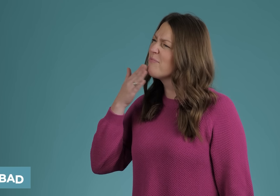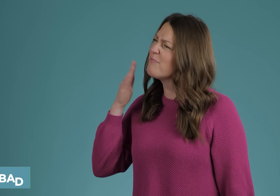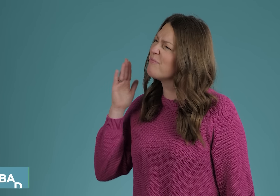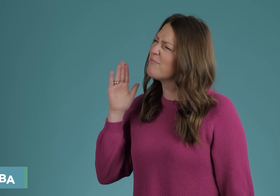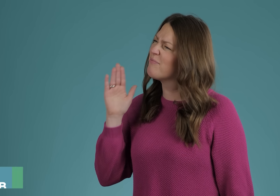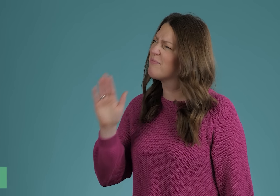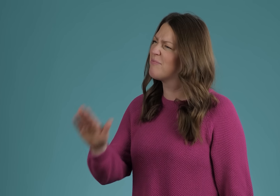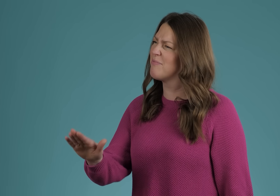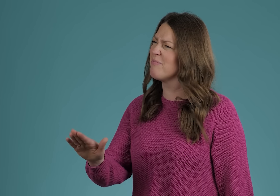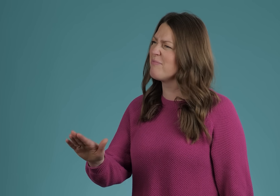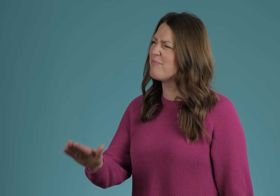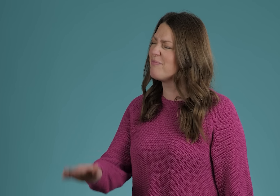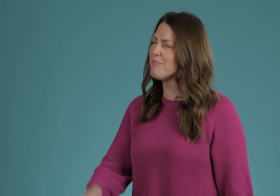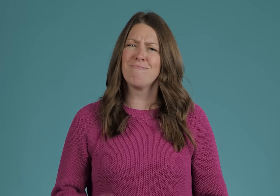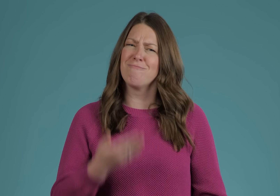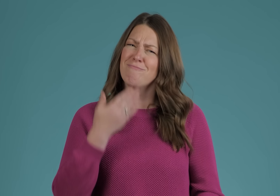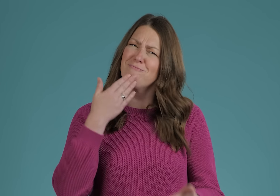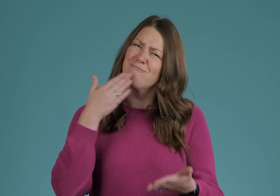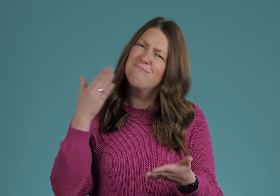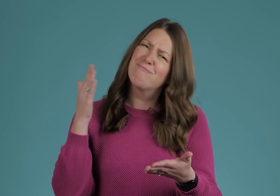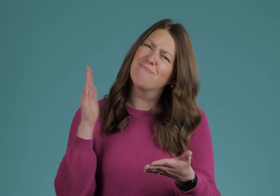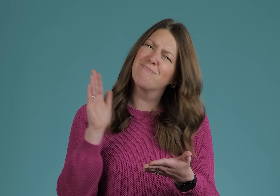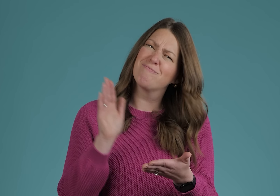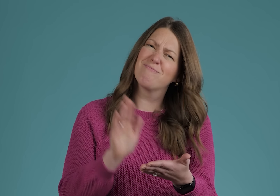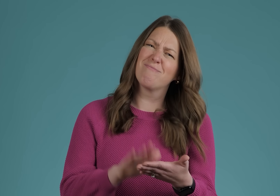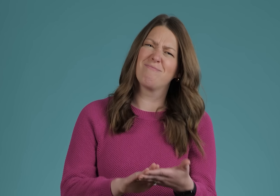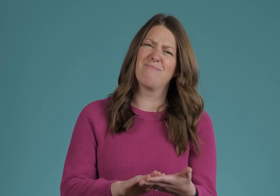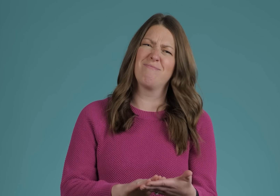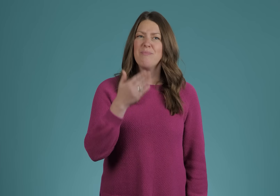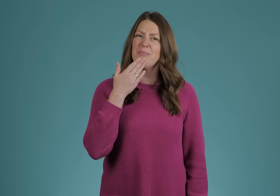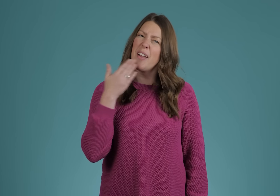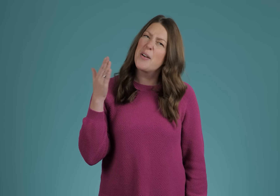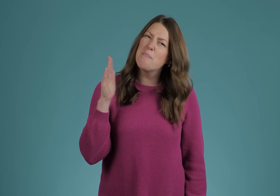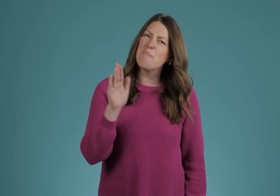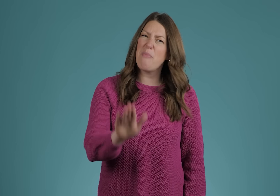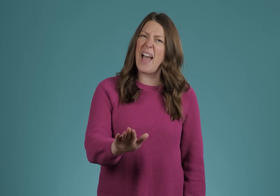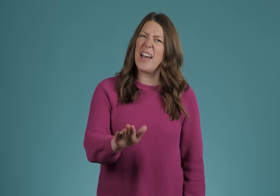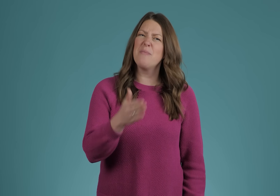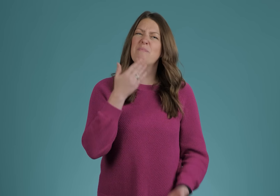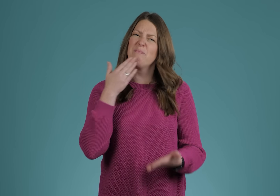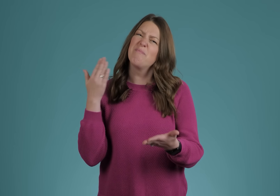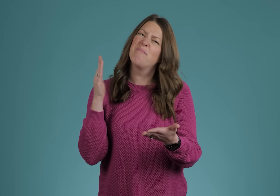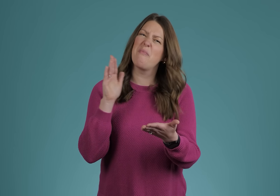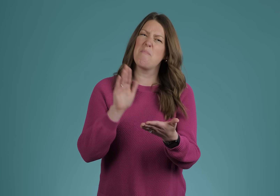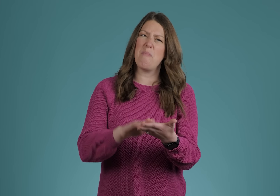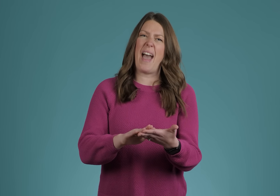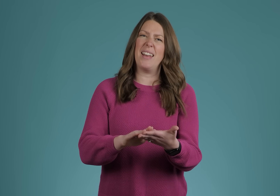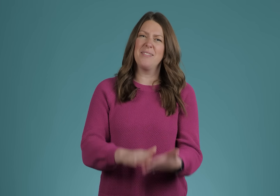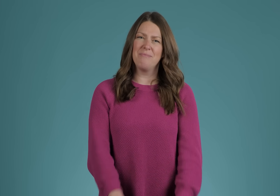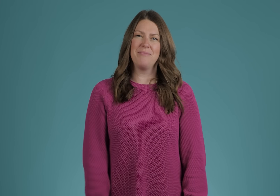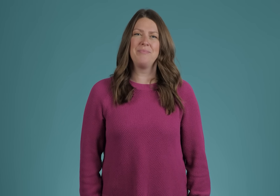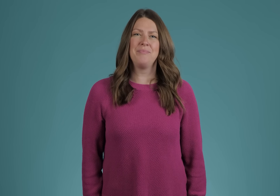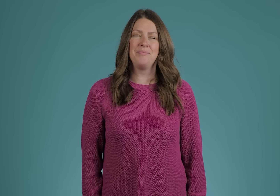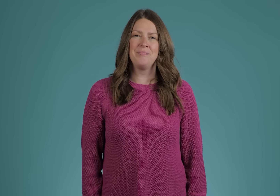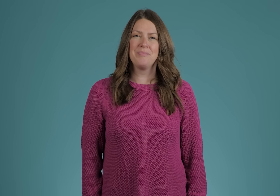Your hand is going in the opposite direction of good bad bad